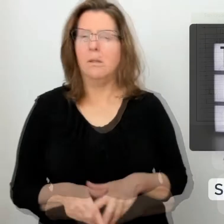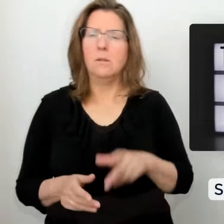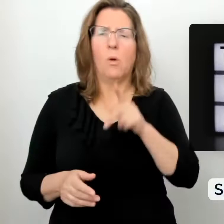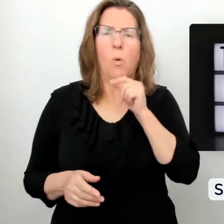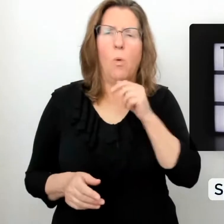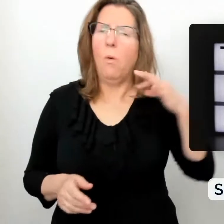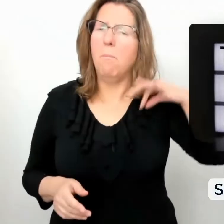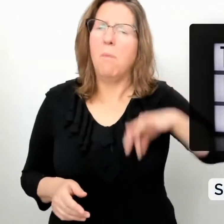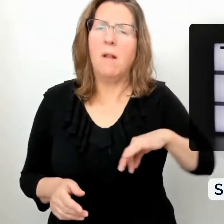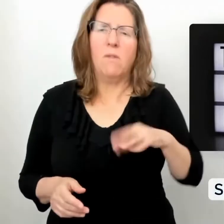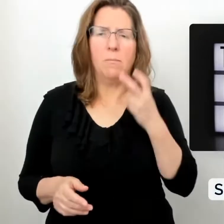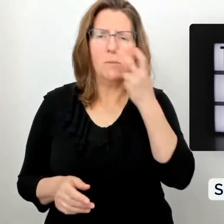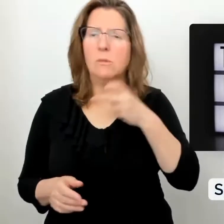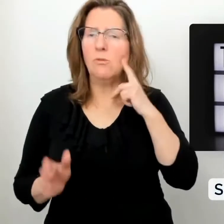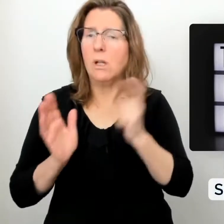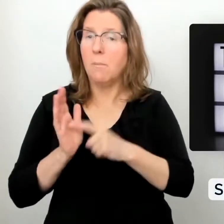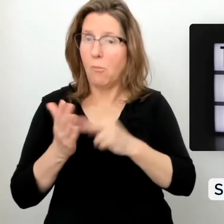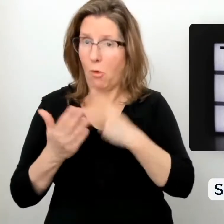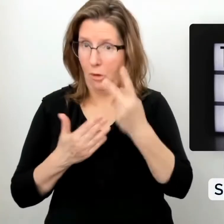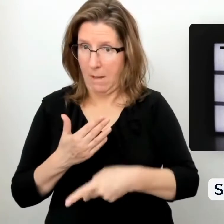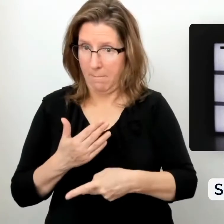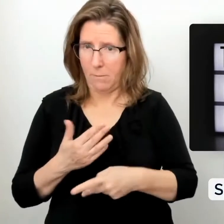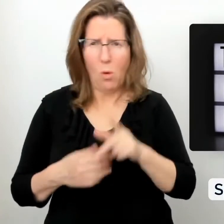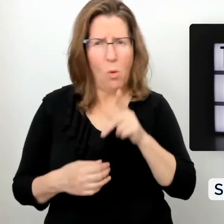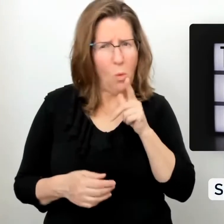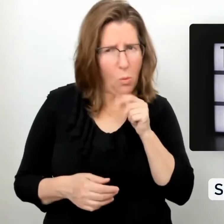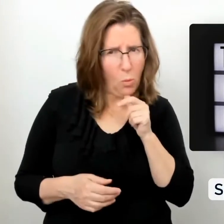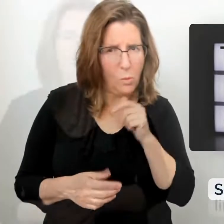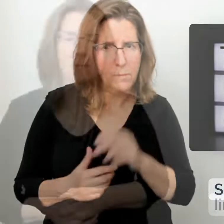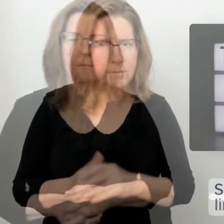Who benefits from speech recognition technology?